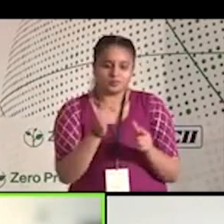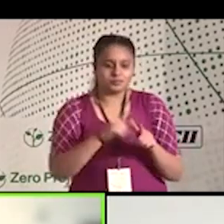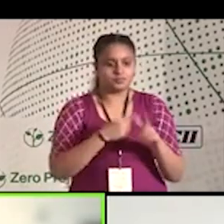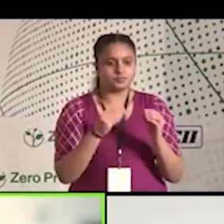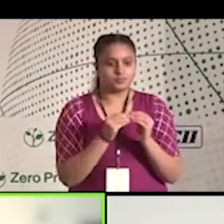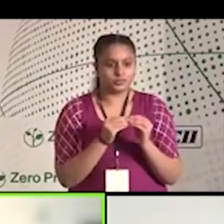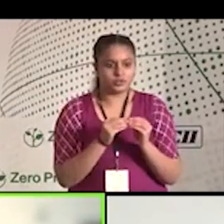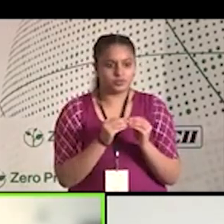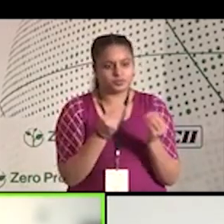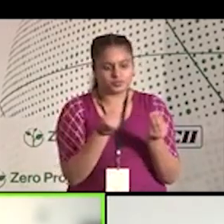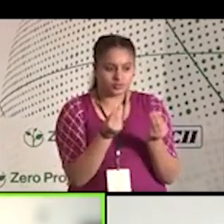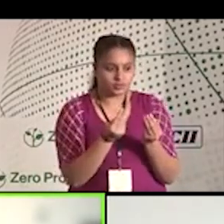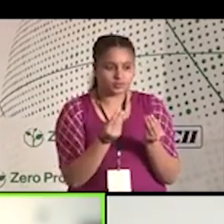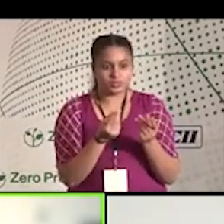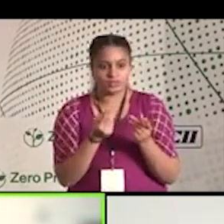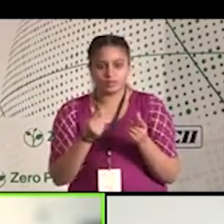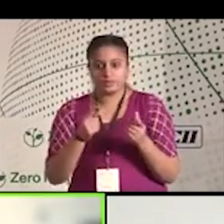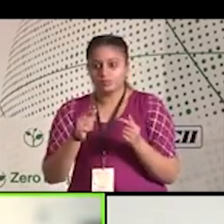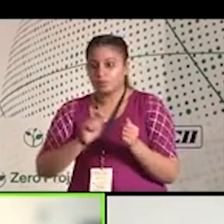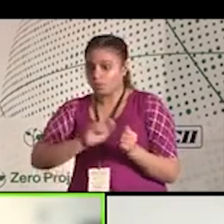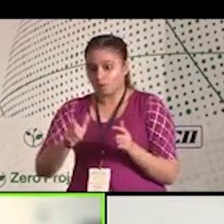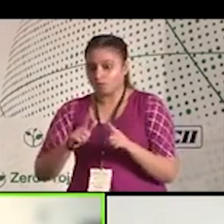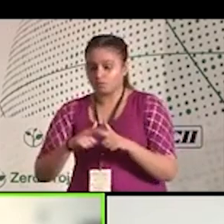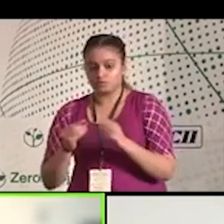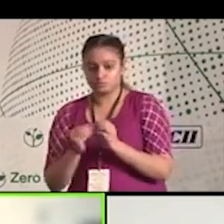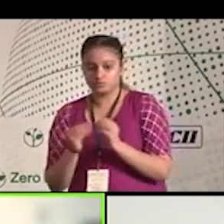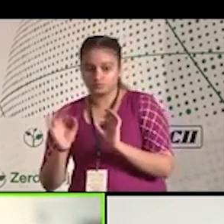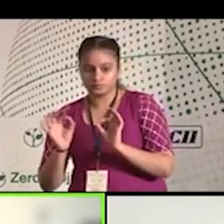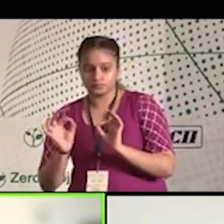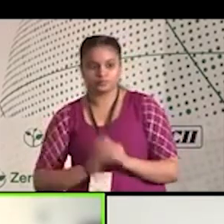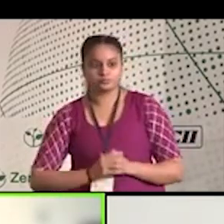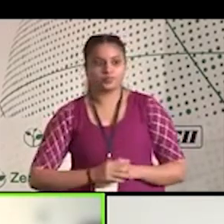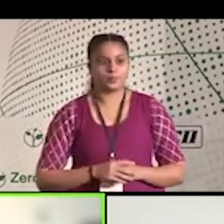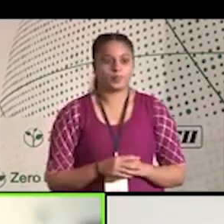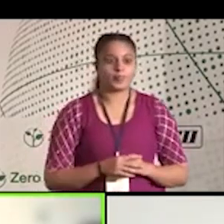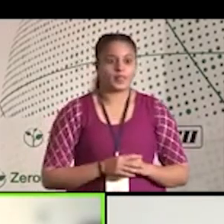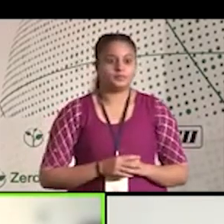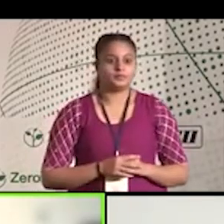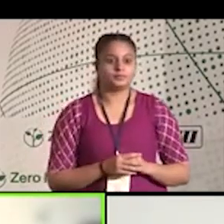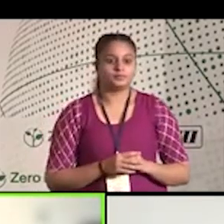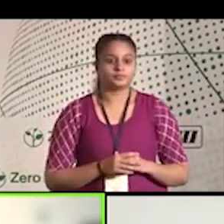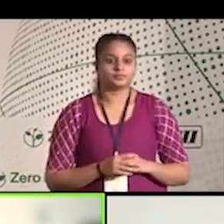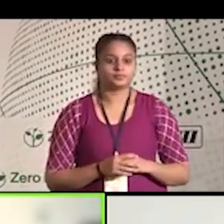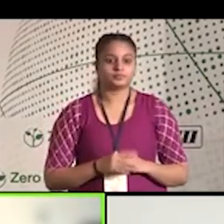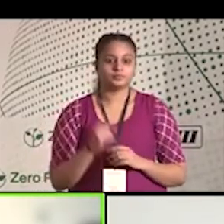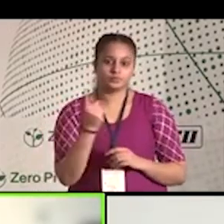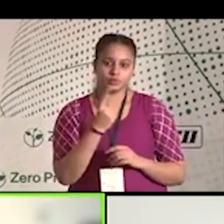And then we get into the job fairs through the only in the last 18 months.